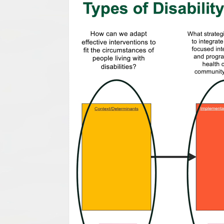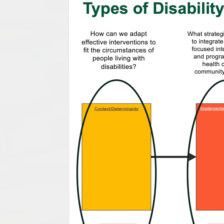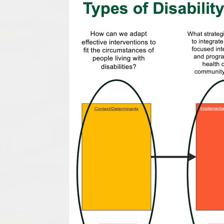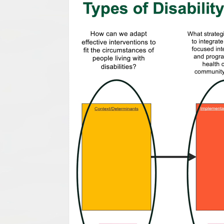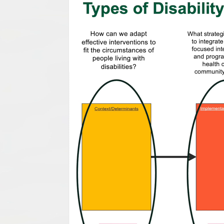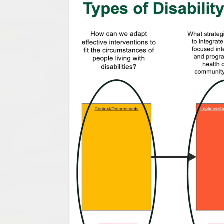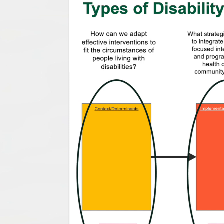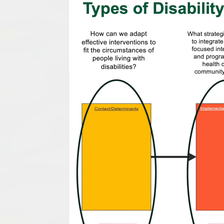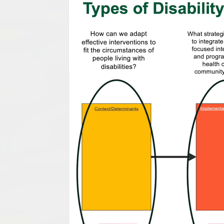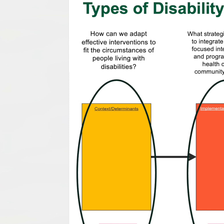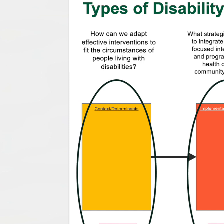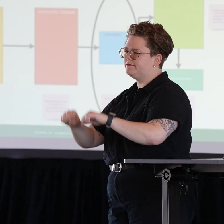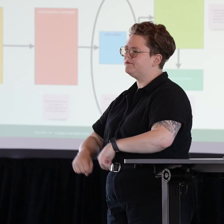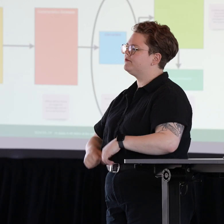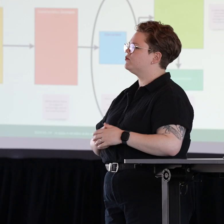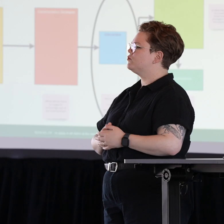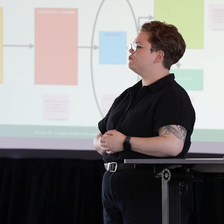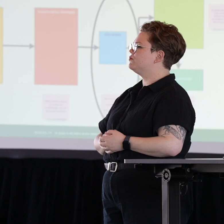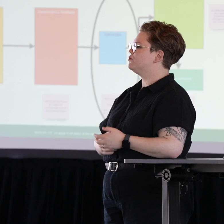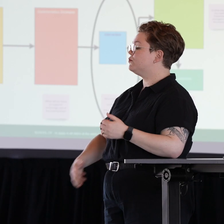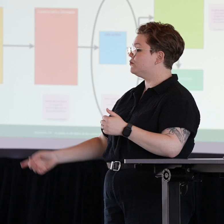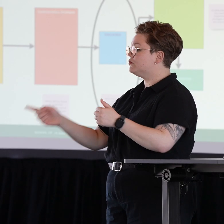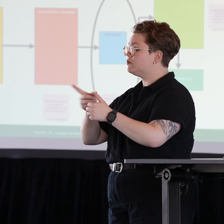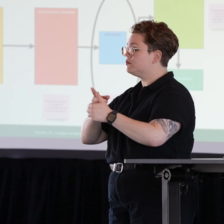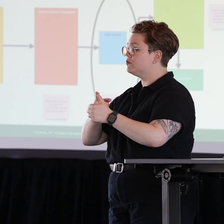helpful. And one of the first places is this question of, how